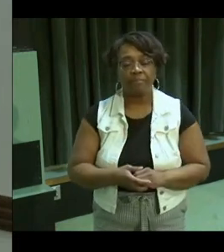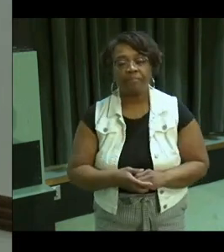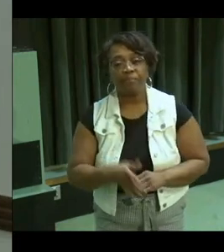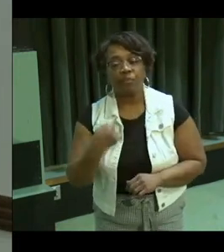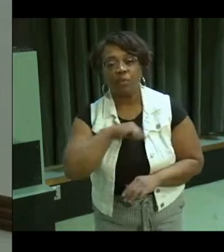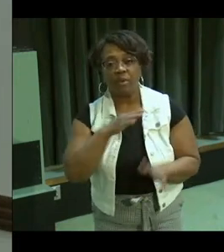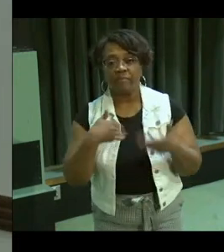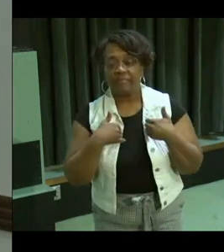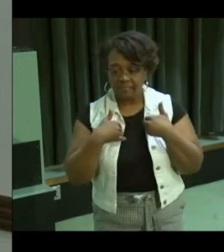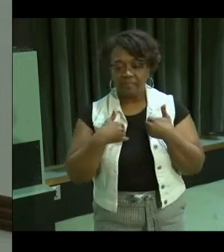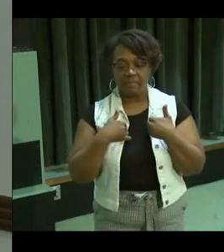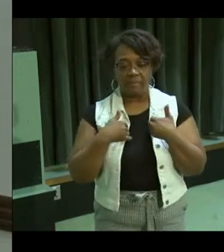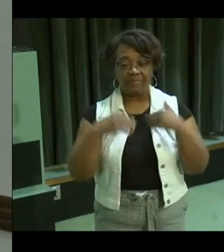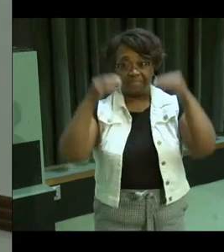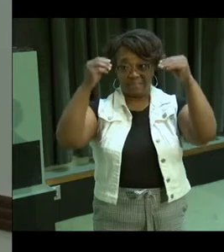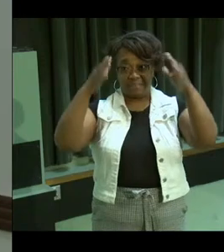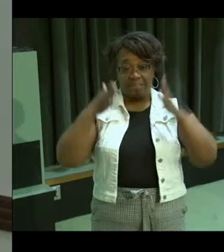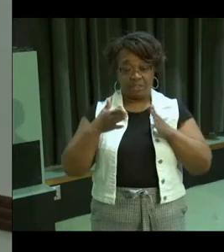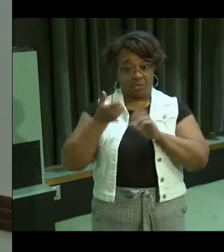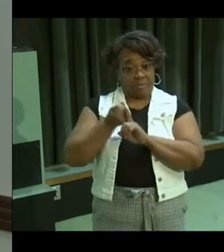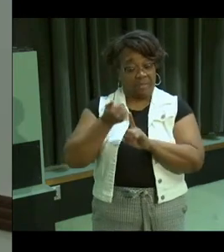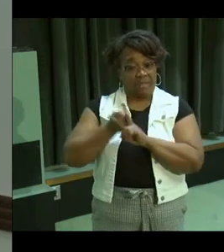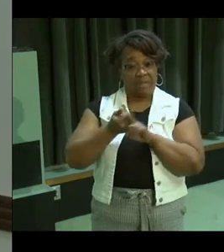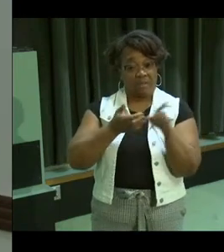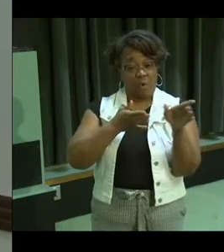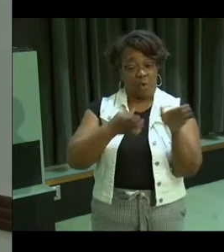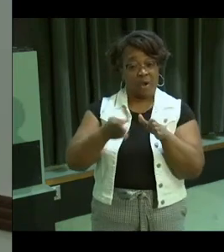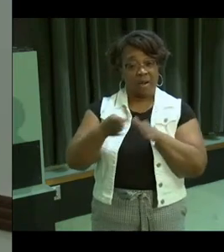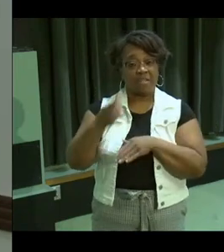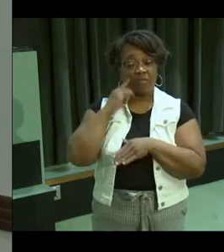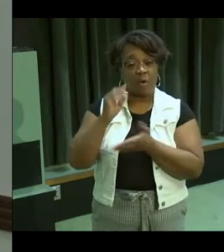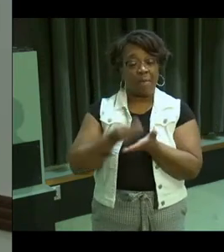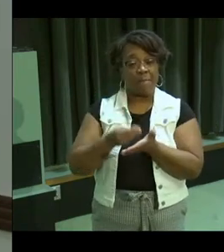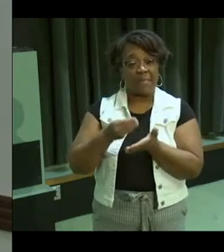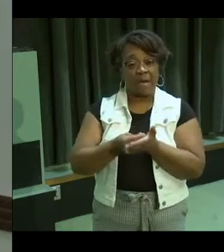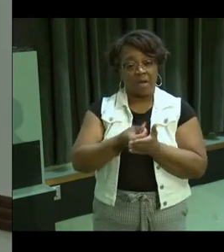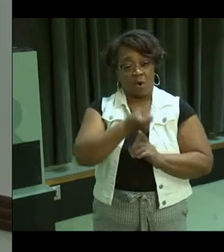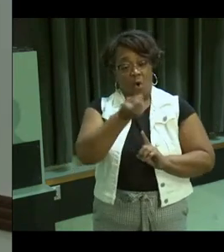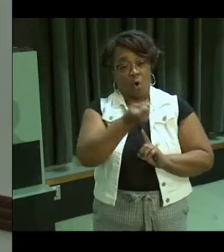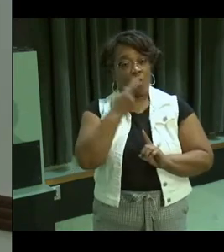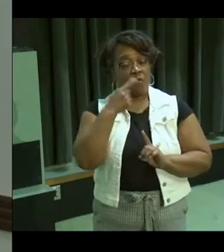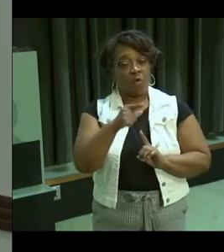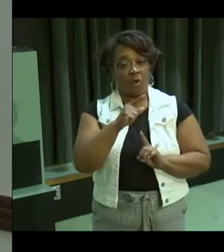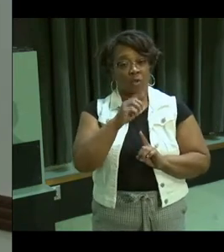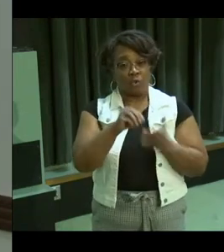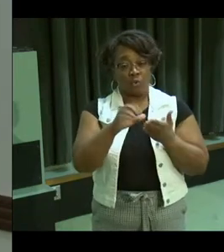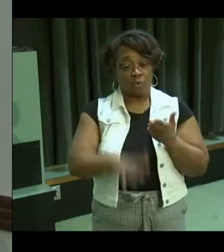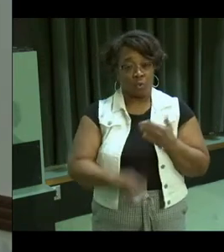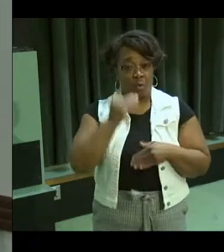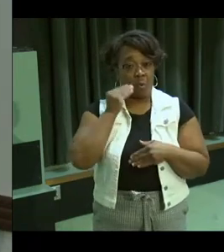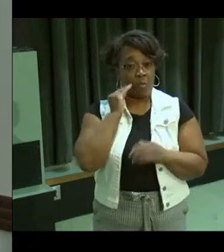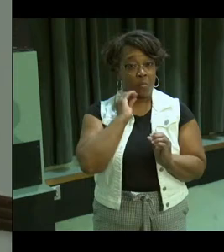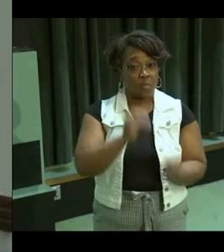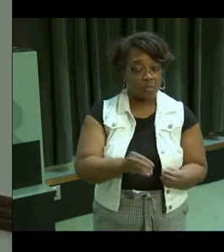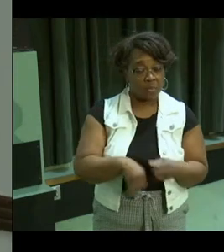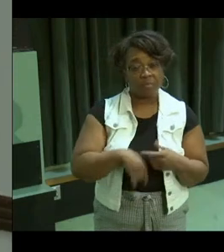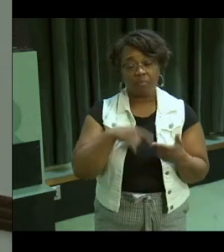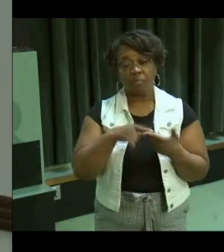we have, teachers organizing for